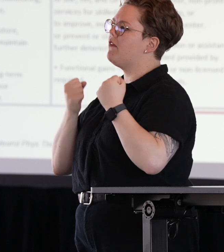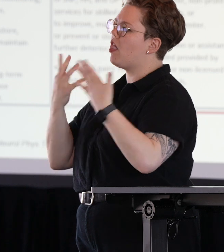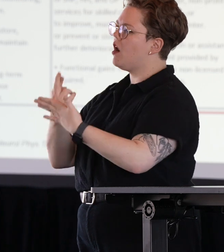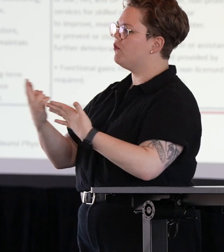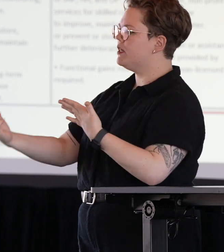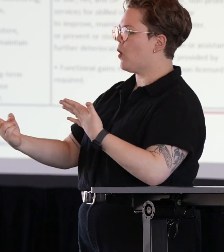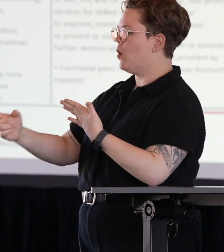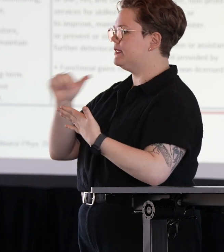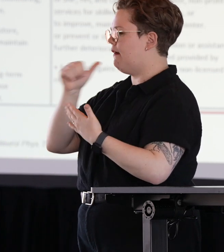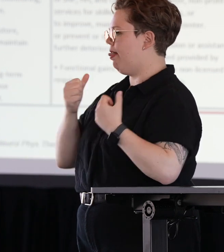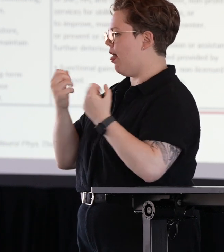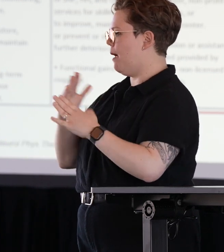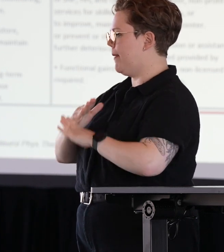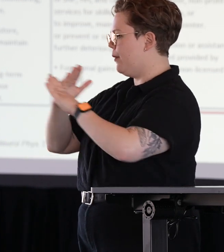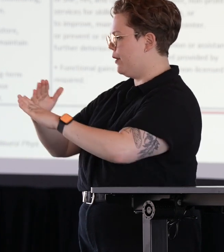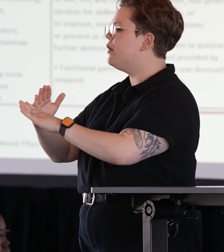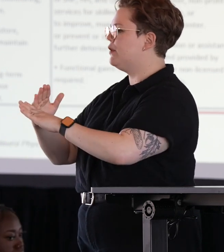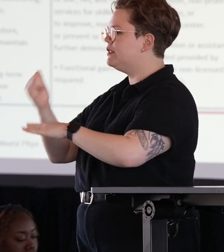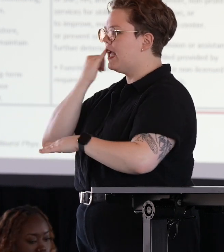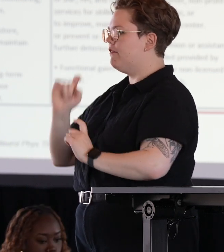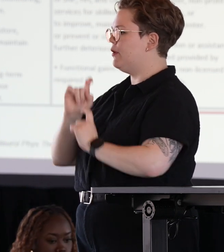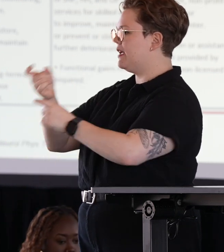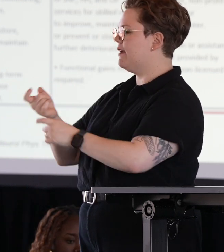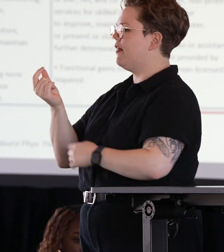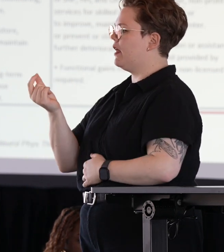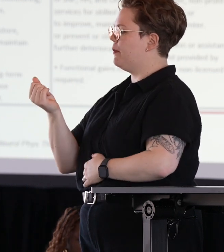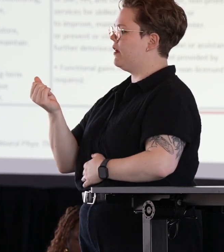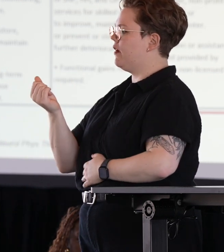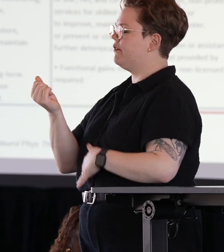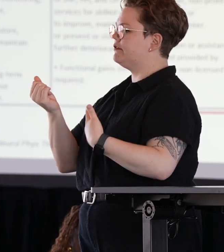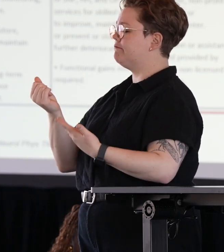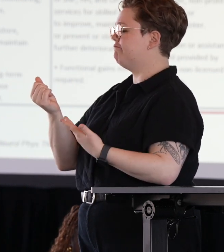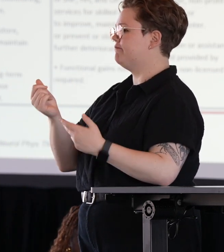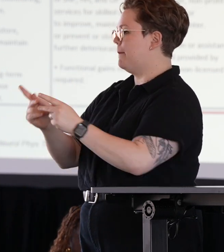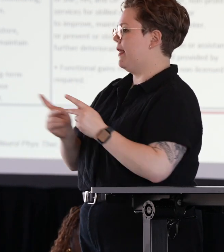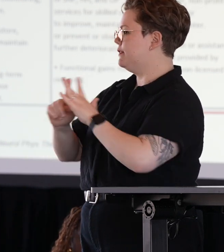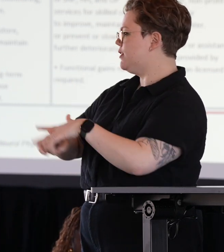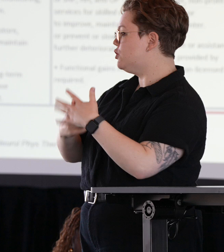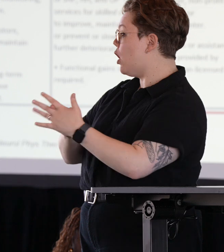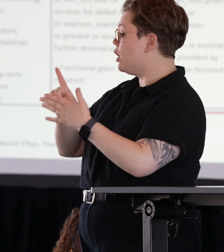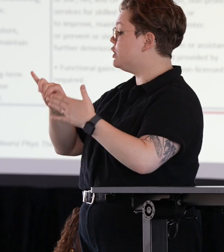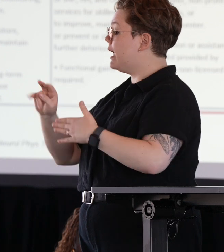not a lot of barriers. Okay, so if you give them a little bit of a good place to start checking them infrequently, they're good